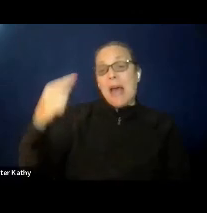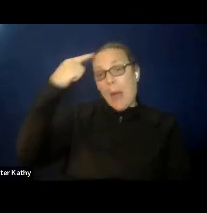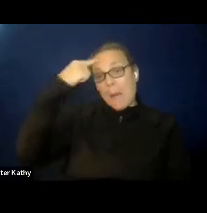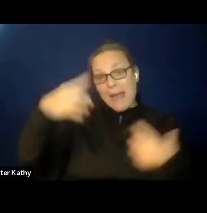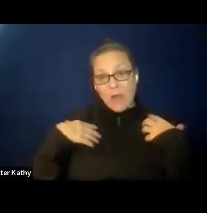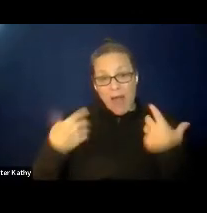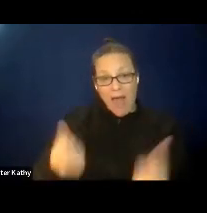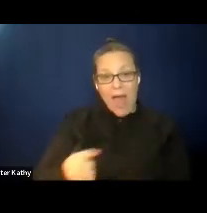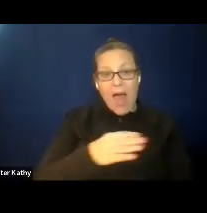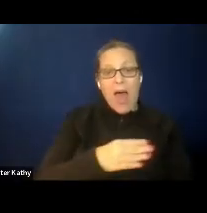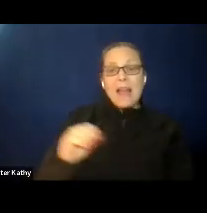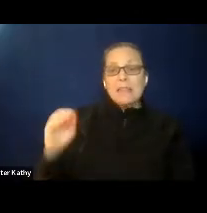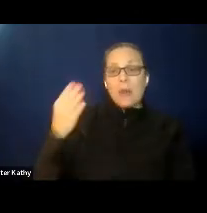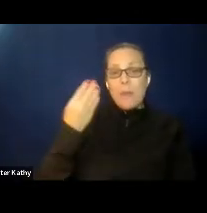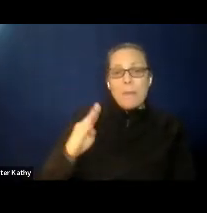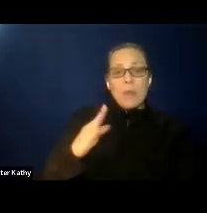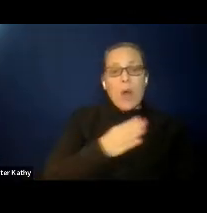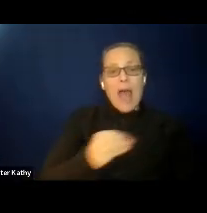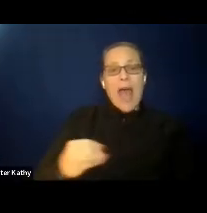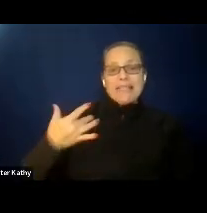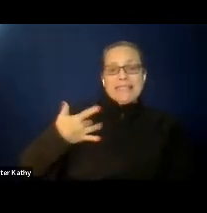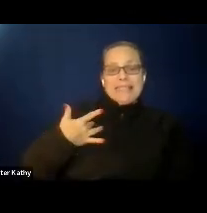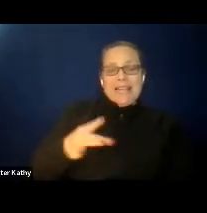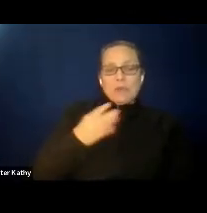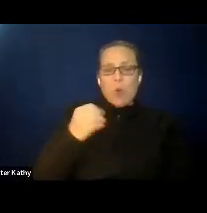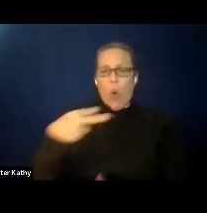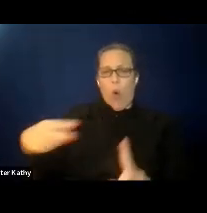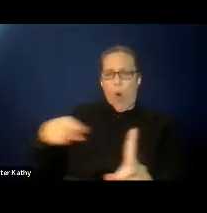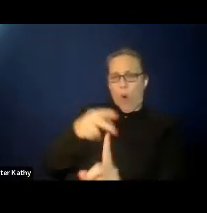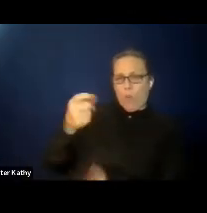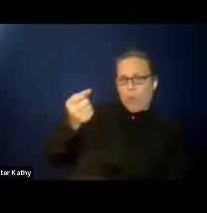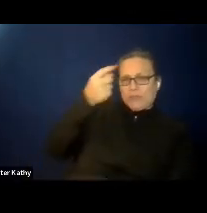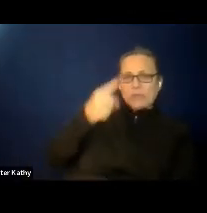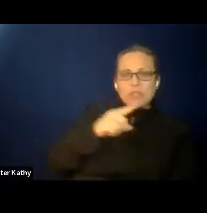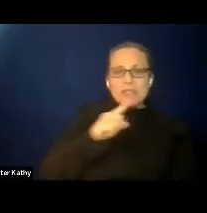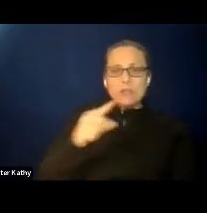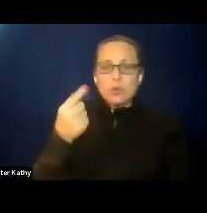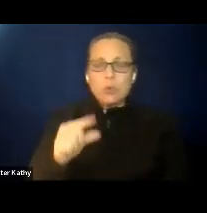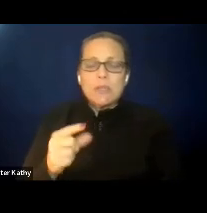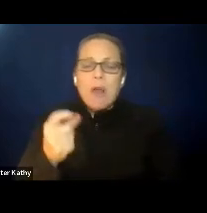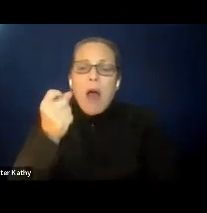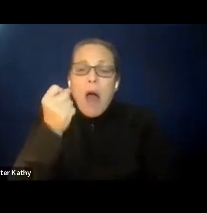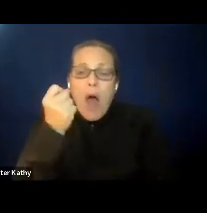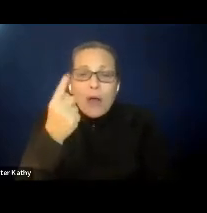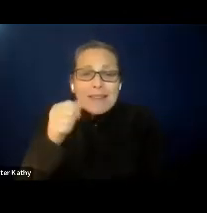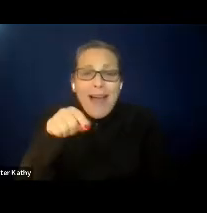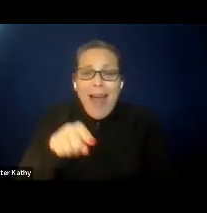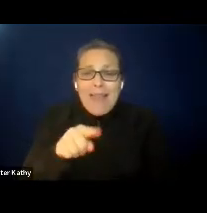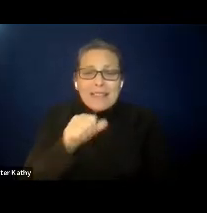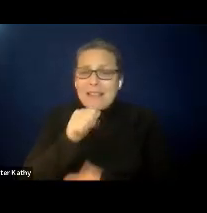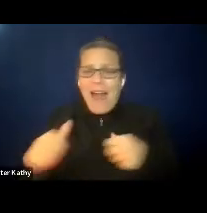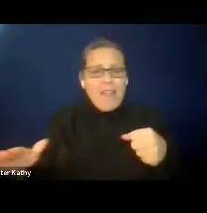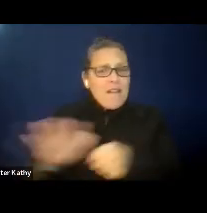white color. Mental illness is represented by blue and sensory or perception disabilities is represented